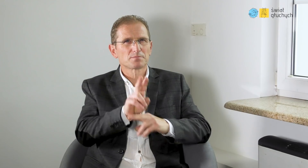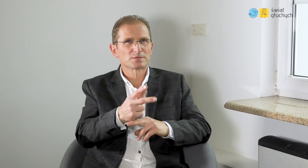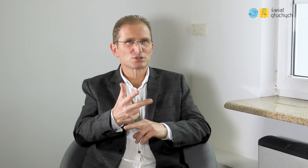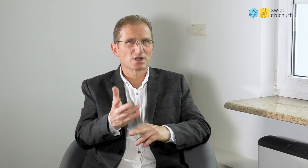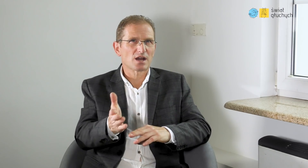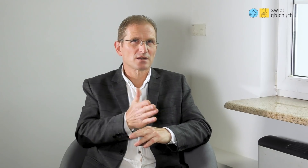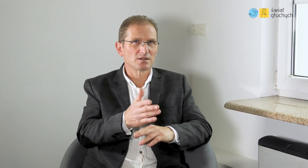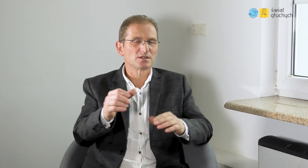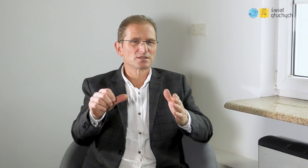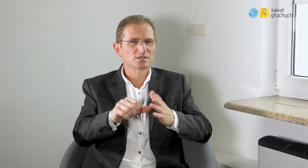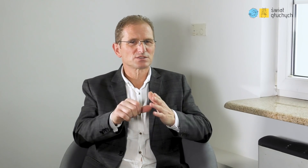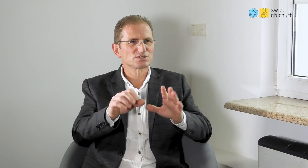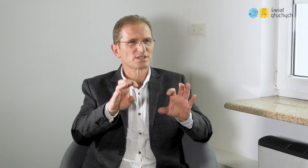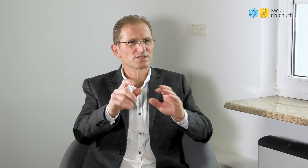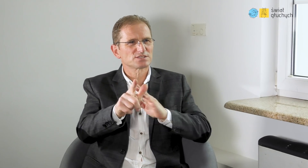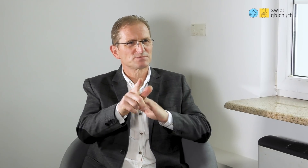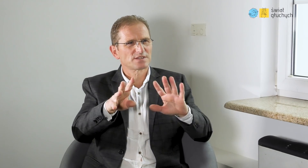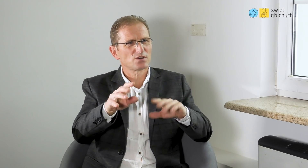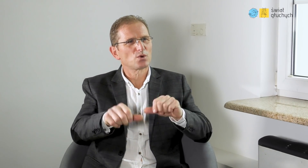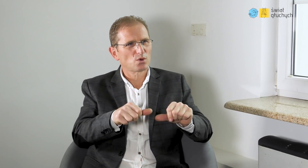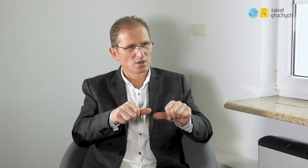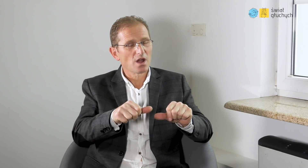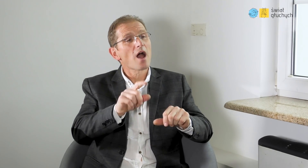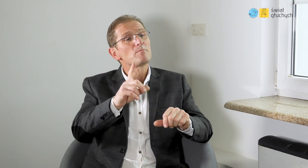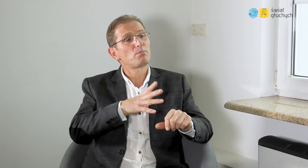3 years back,that is, I entered vocational school I joined in the year 1979.